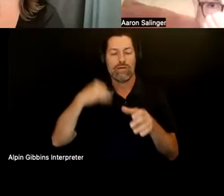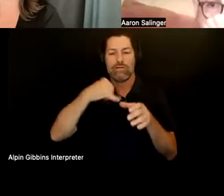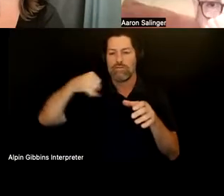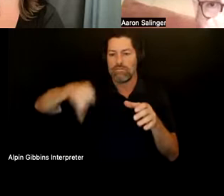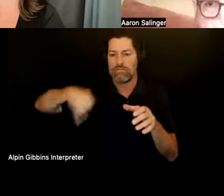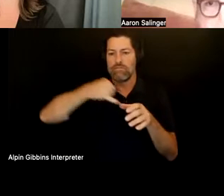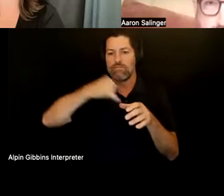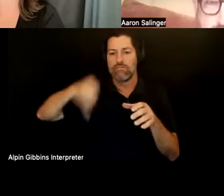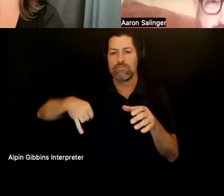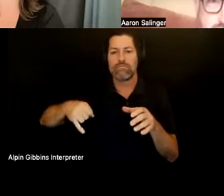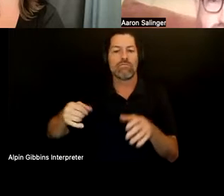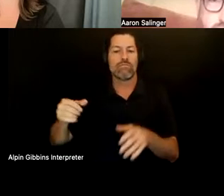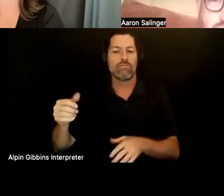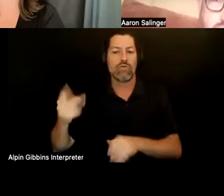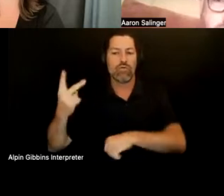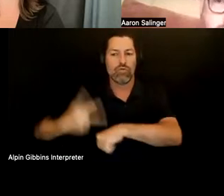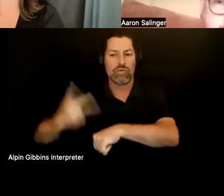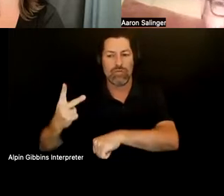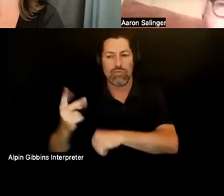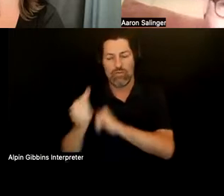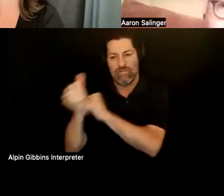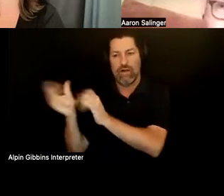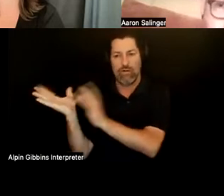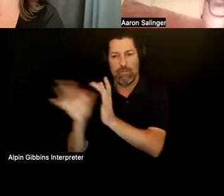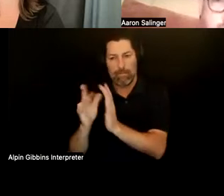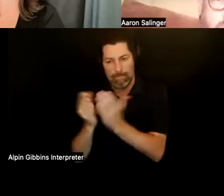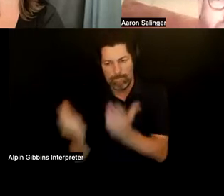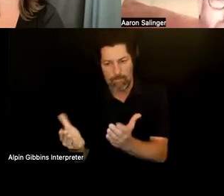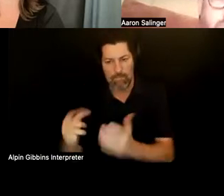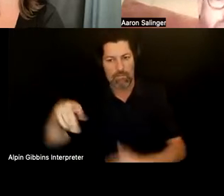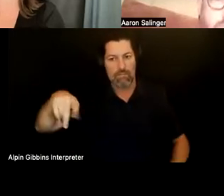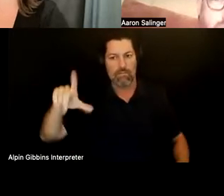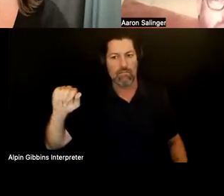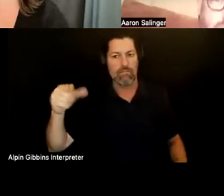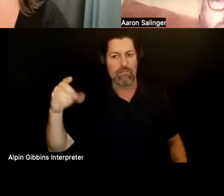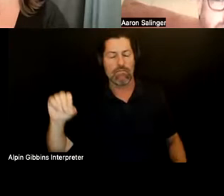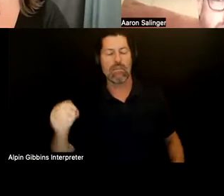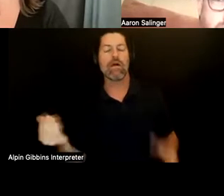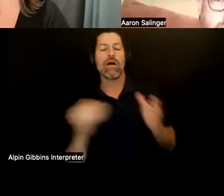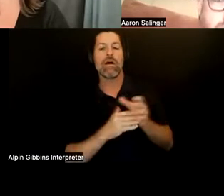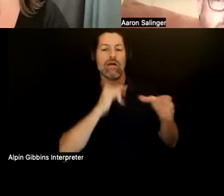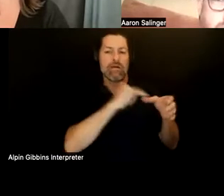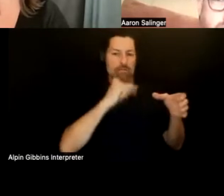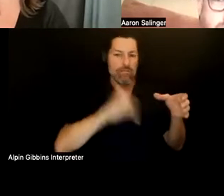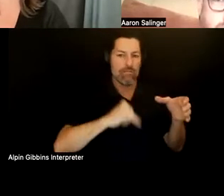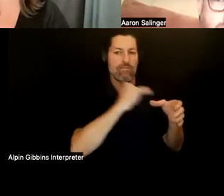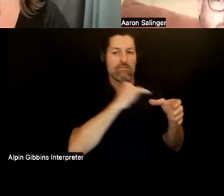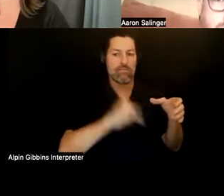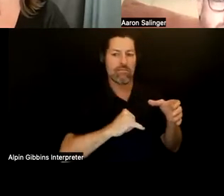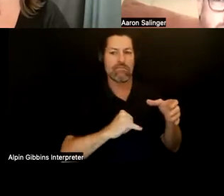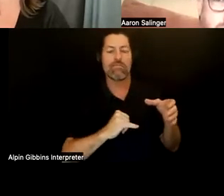joy. with the biblical plagues, and then we detract from our cup of joy with what I call